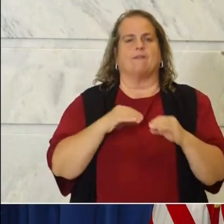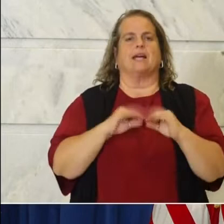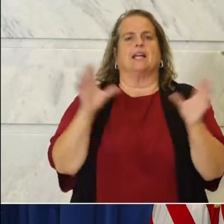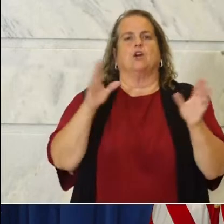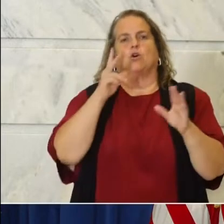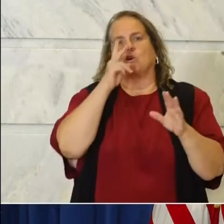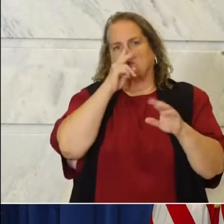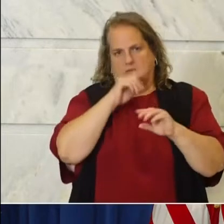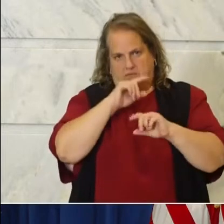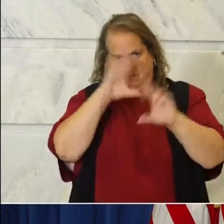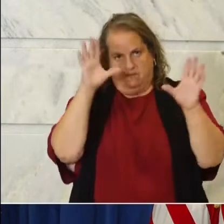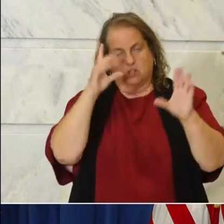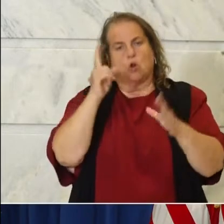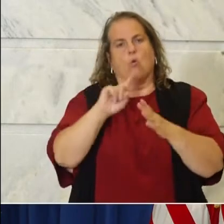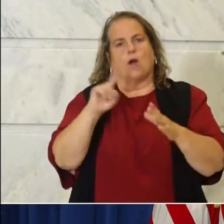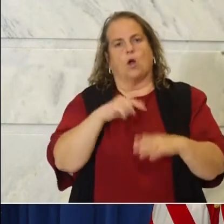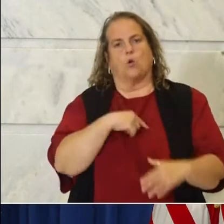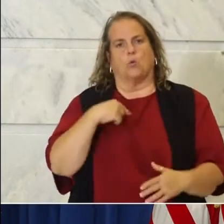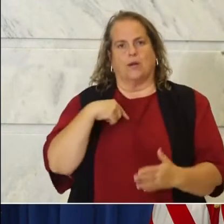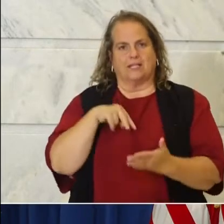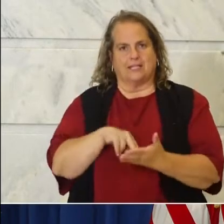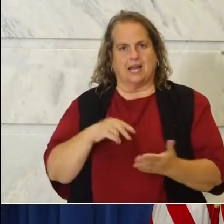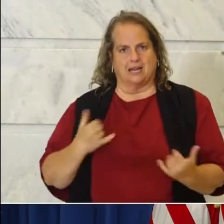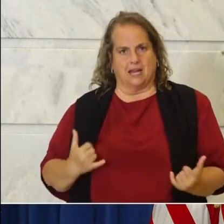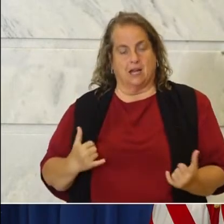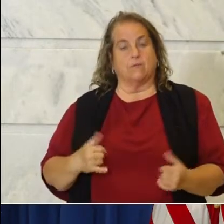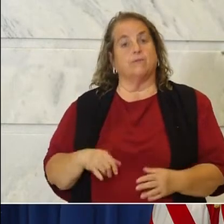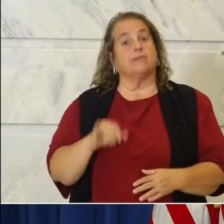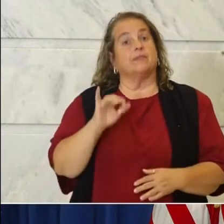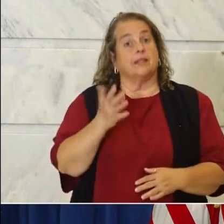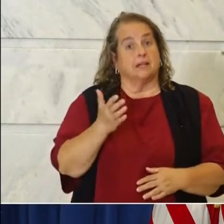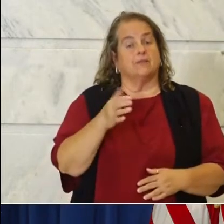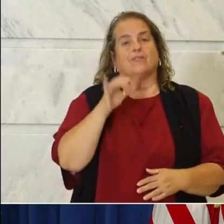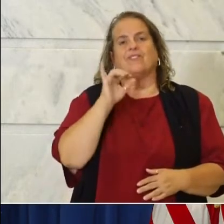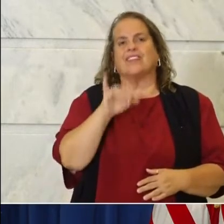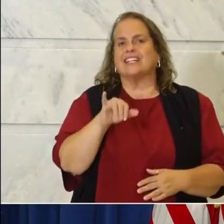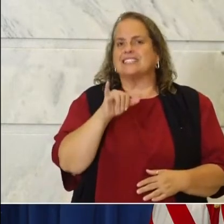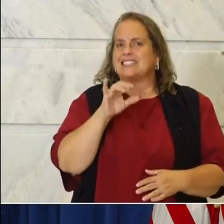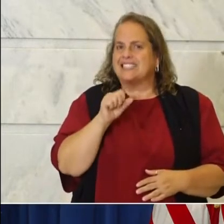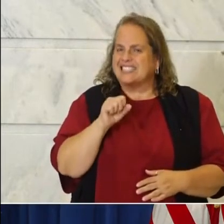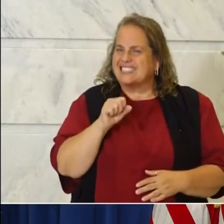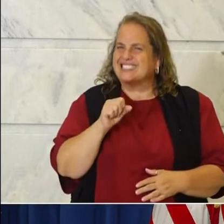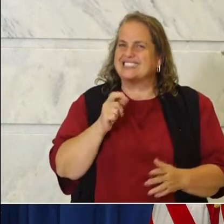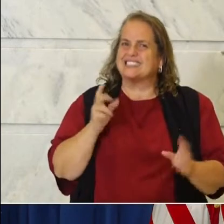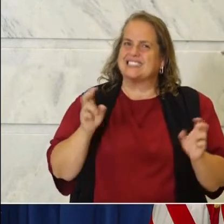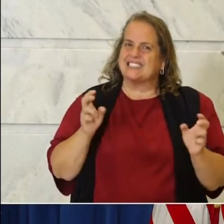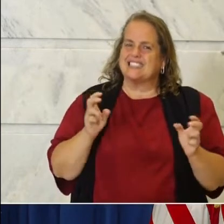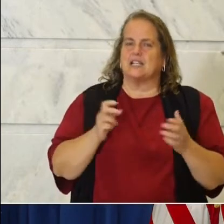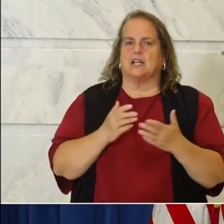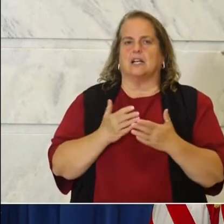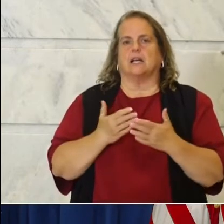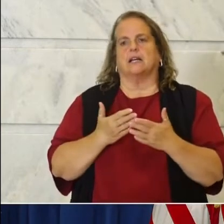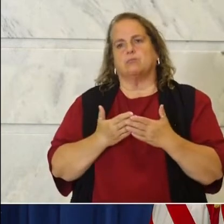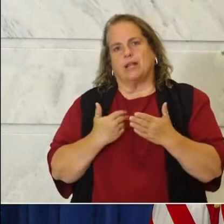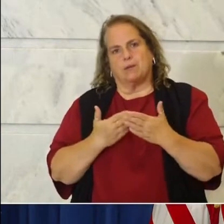where we stand now. This is preliminary. We don't have all the numbers in. But